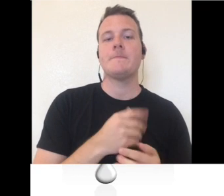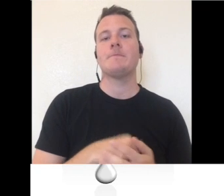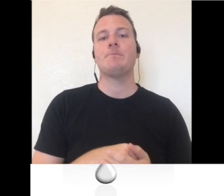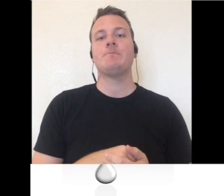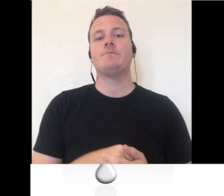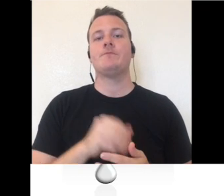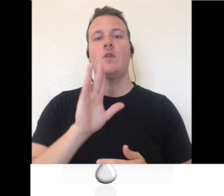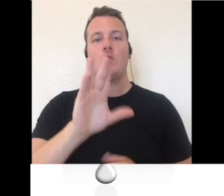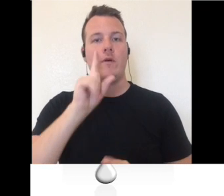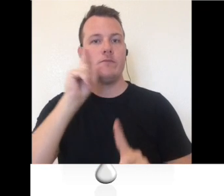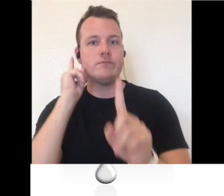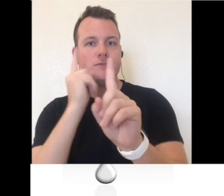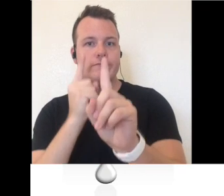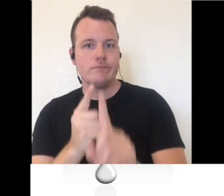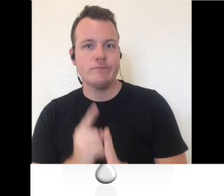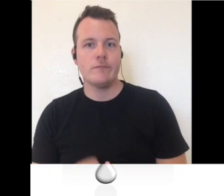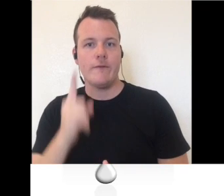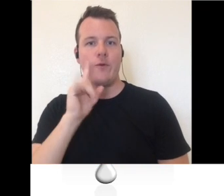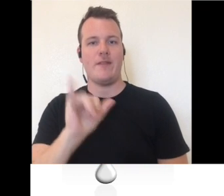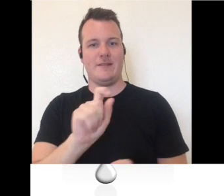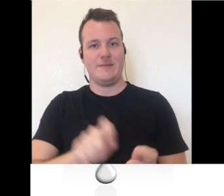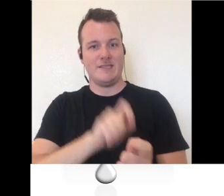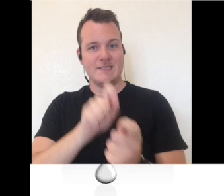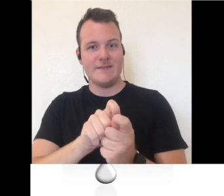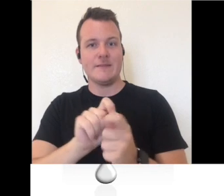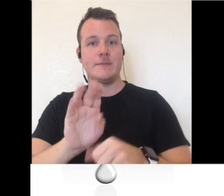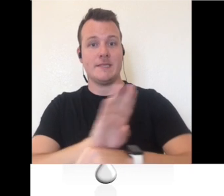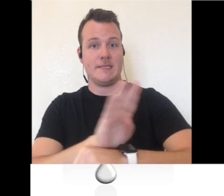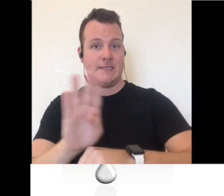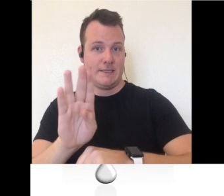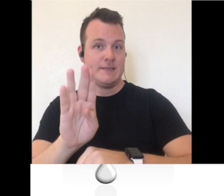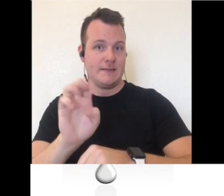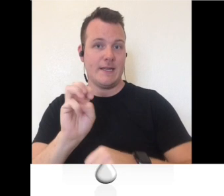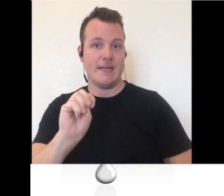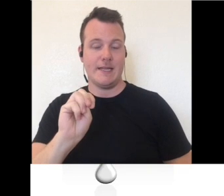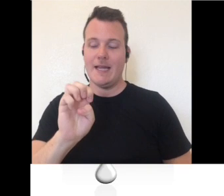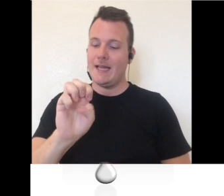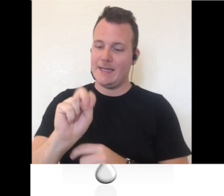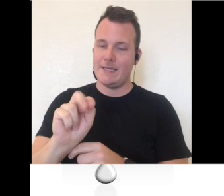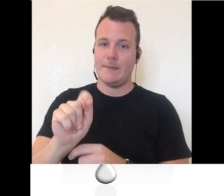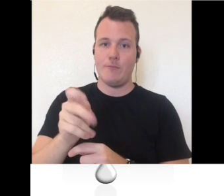with your- with your team and what kind of objectives you have for this- for this